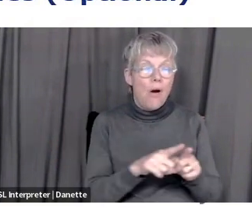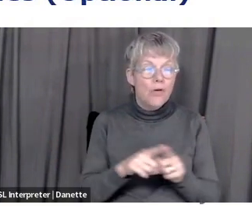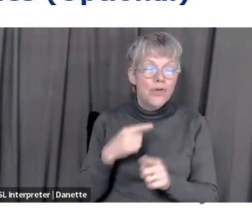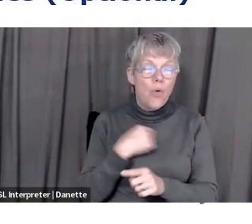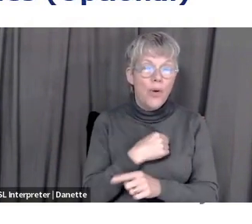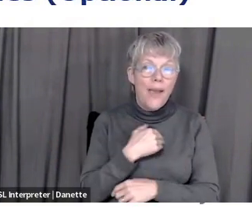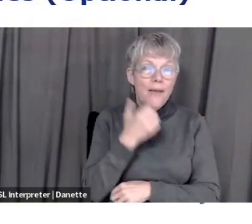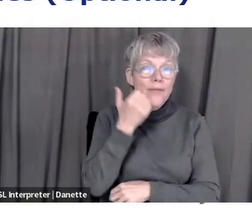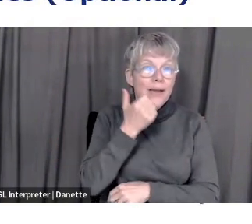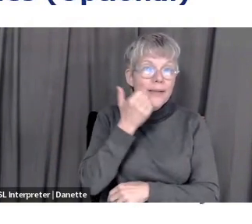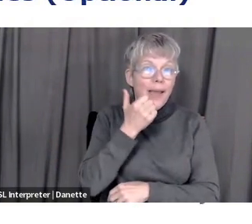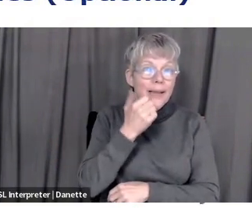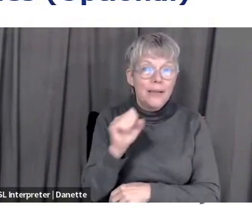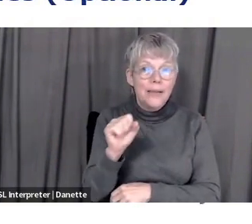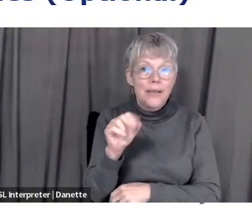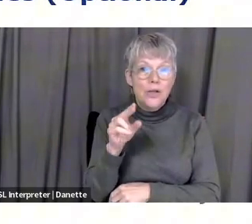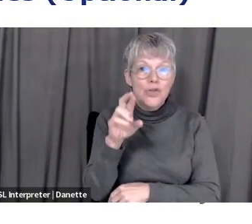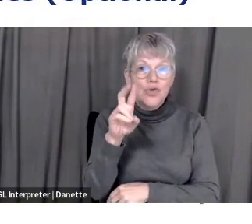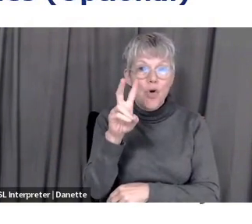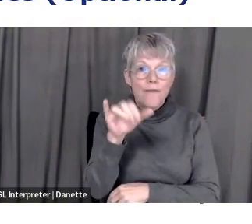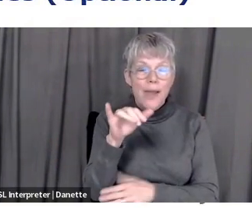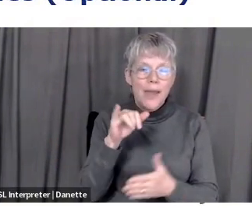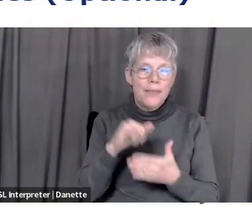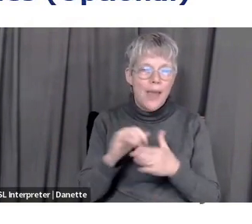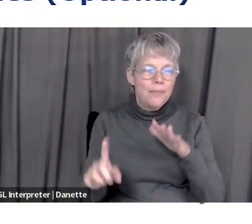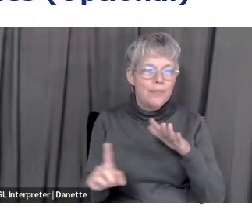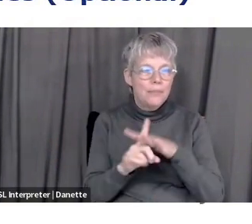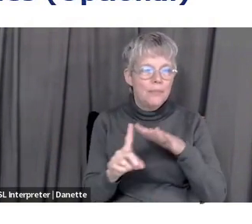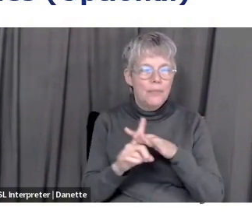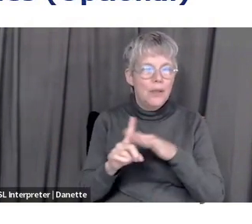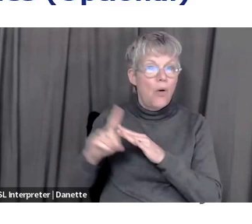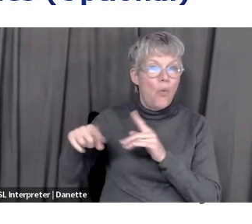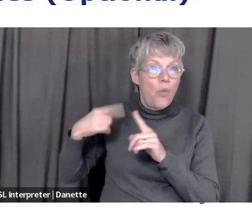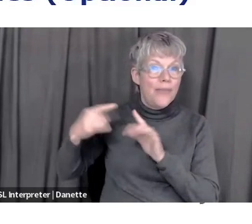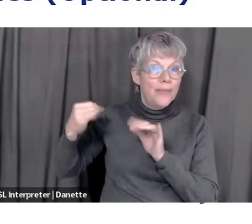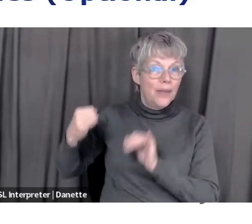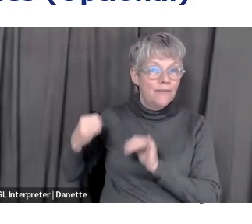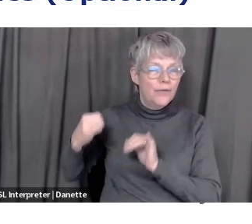And we do have a daily survey that pops up every time an individual logs into the